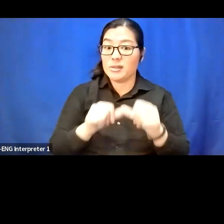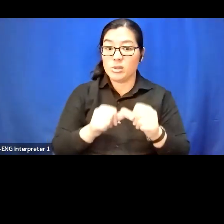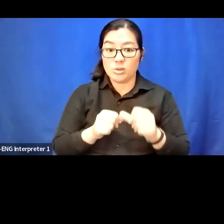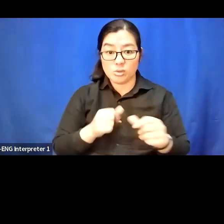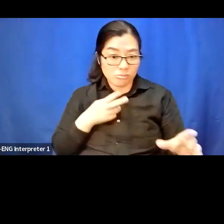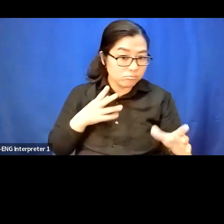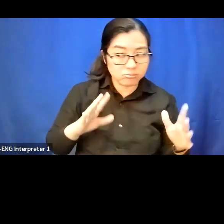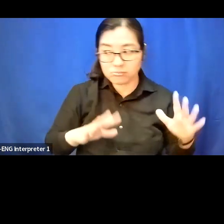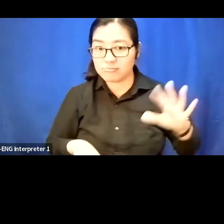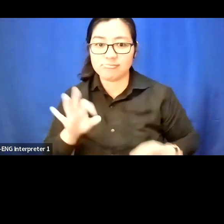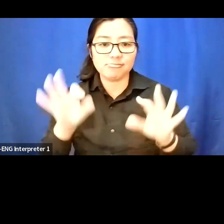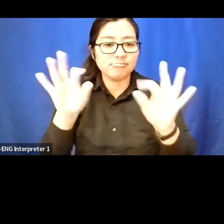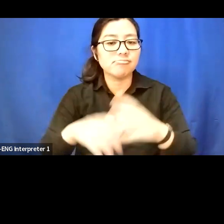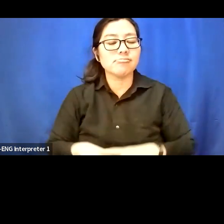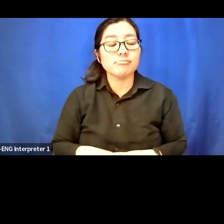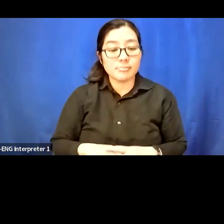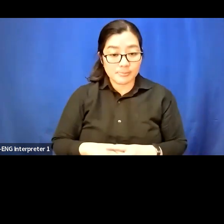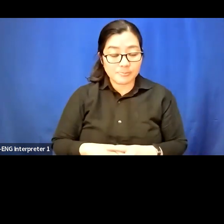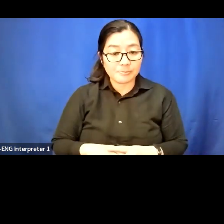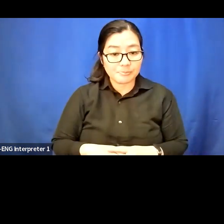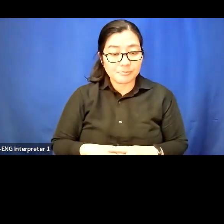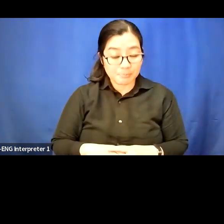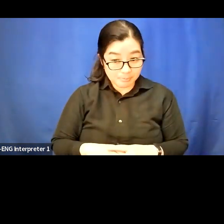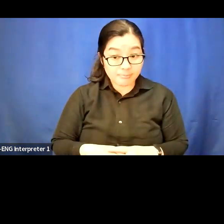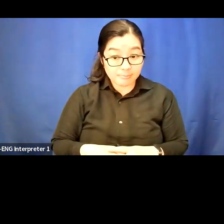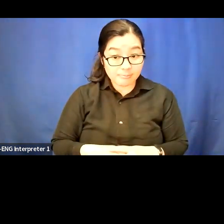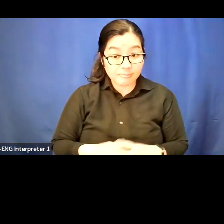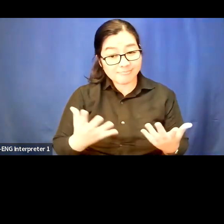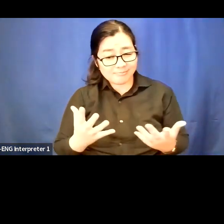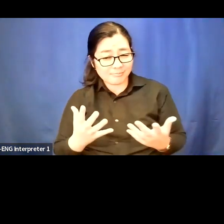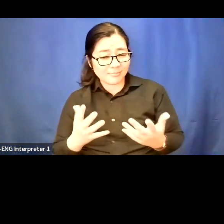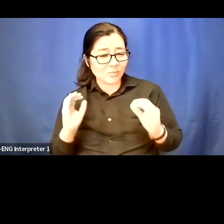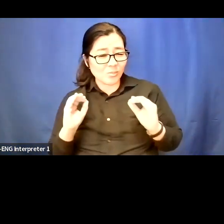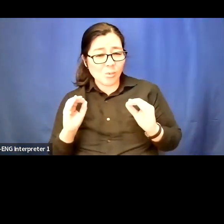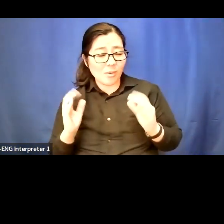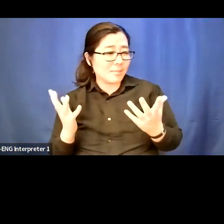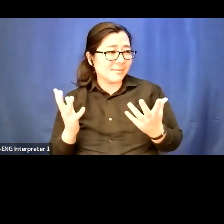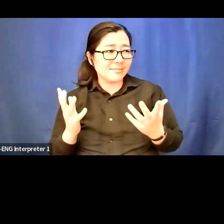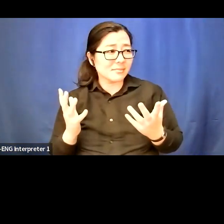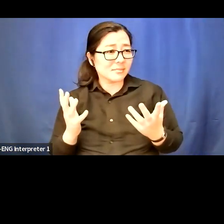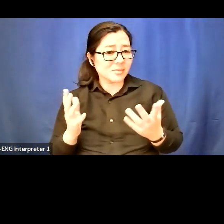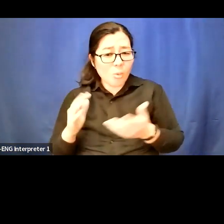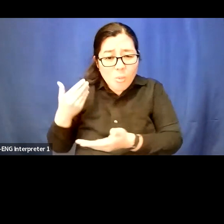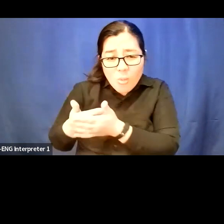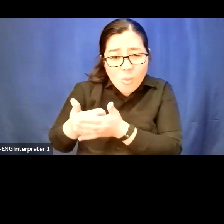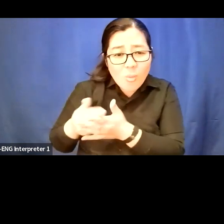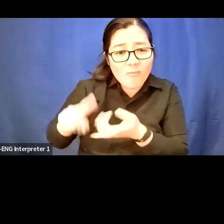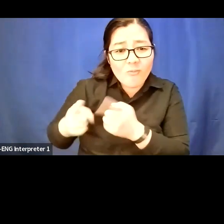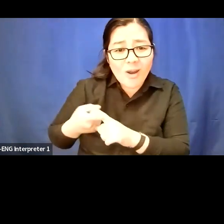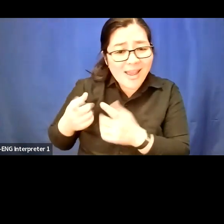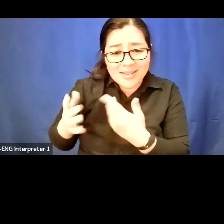No one really -- yeah, I mean even as our close friend, no on can and no one should ever speak